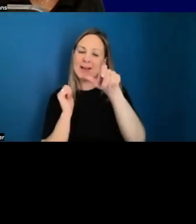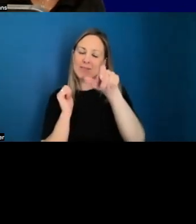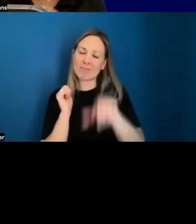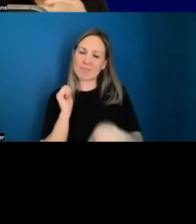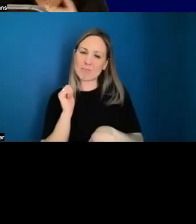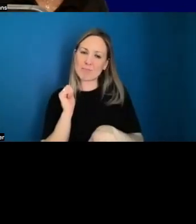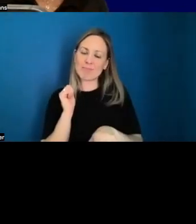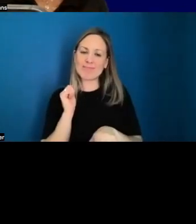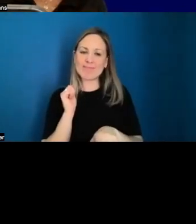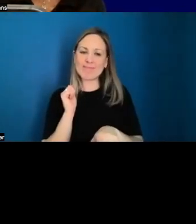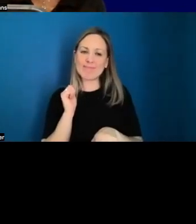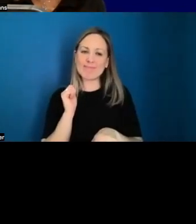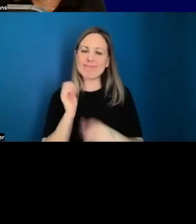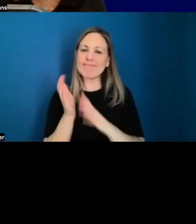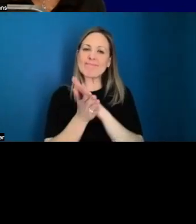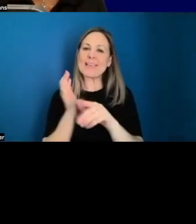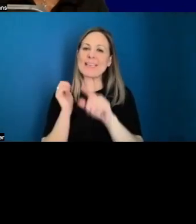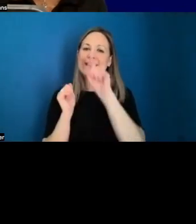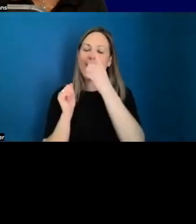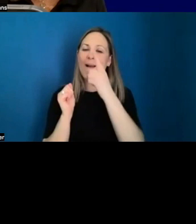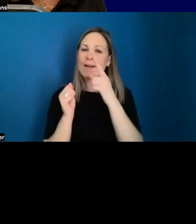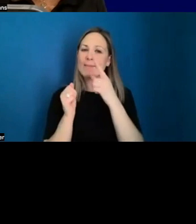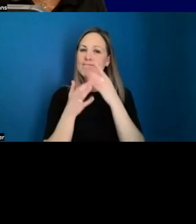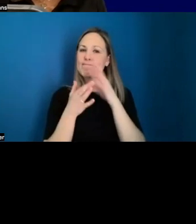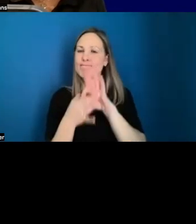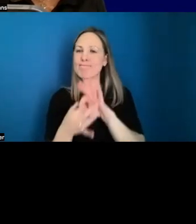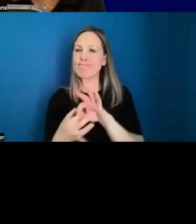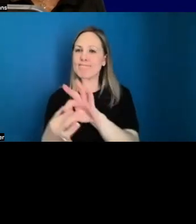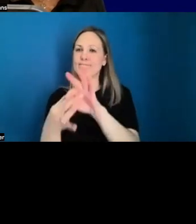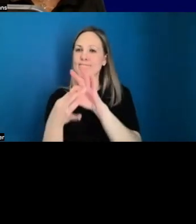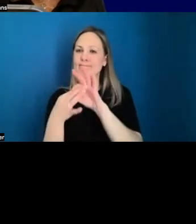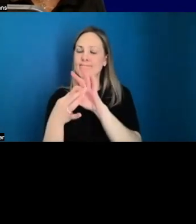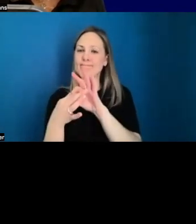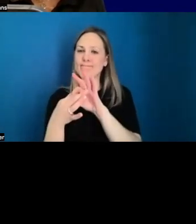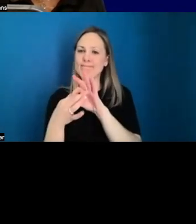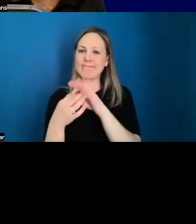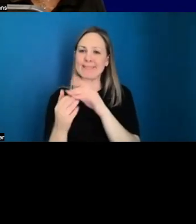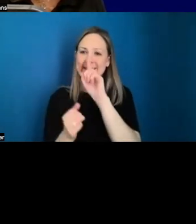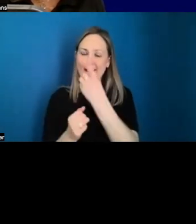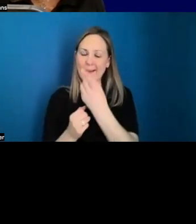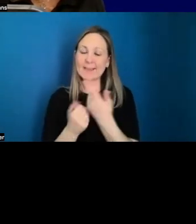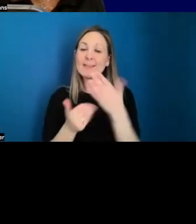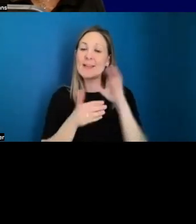where they're able to engage, the communication guide would then remind them to “talk friend